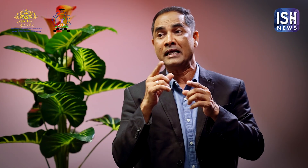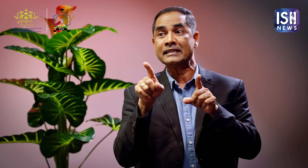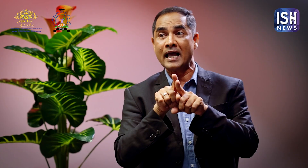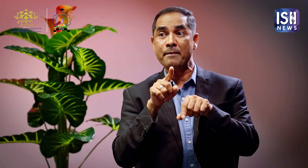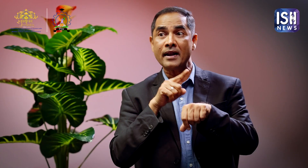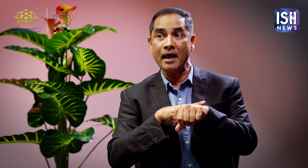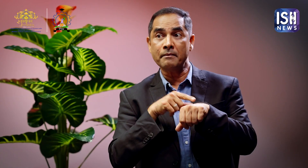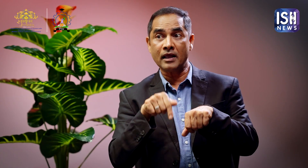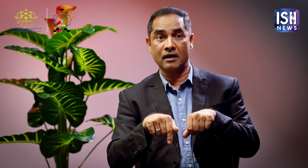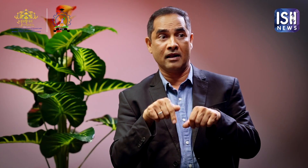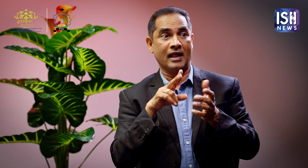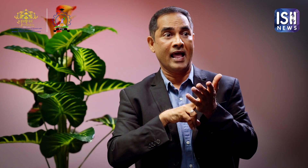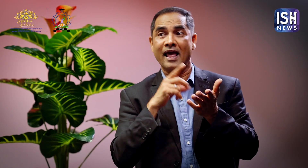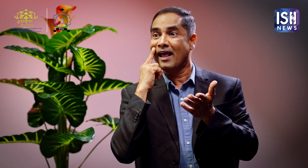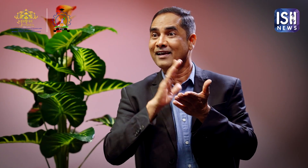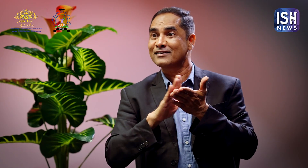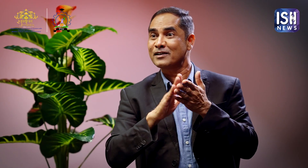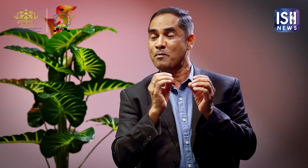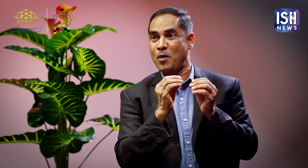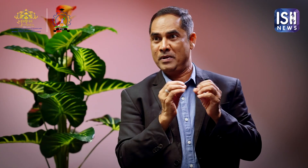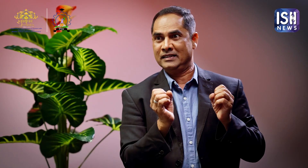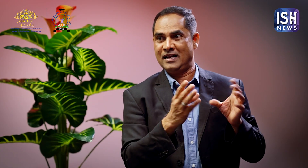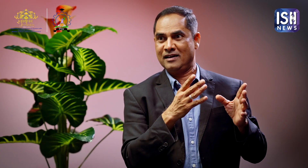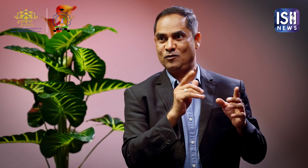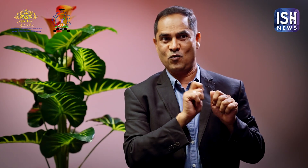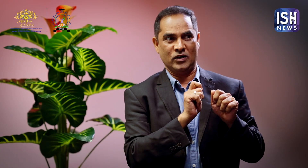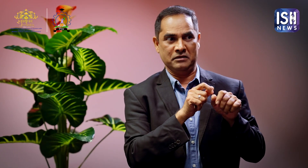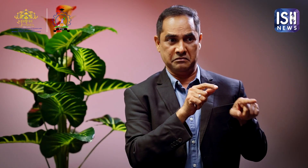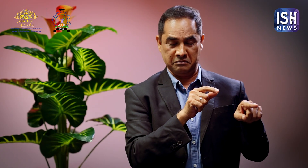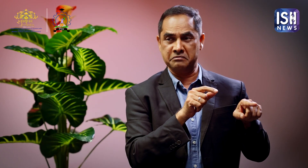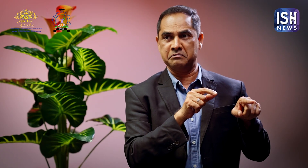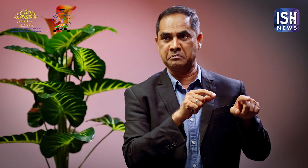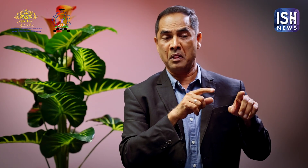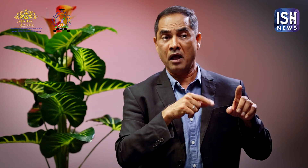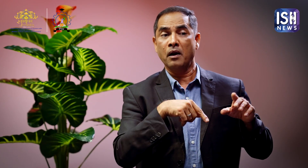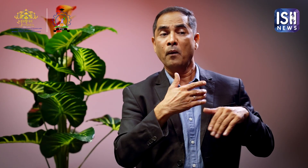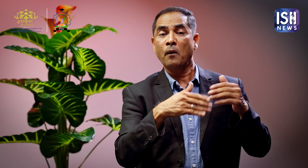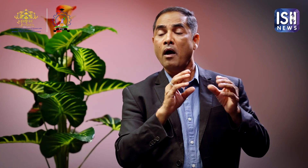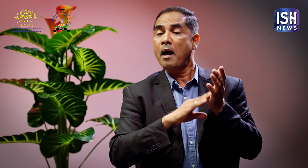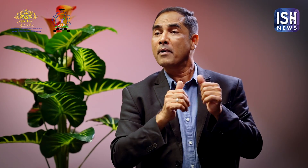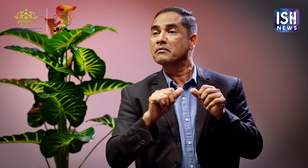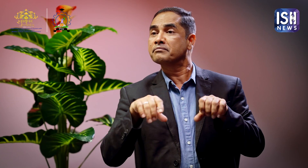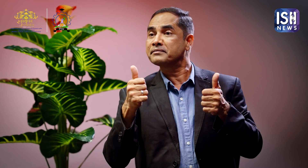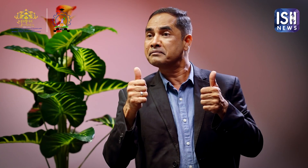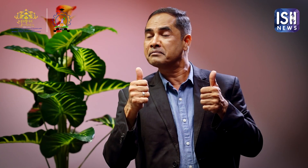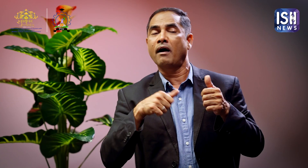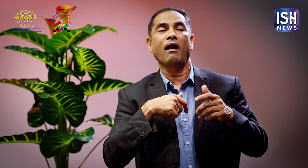At the same time, AYJNIHH was launched in Mumbai, and I was working while pursuing my studies. After some time, I earned my MA degree.